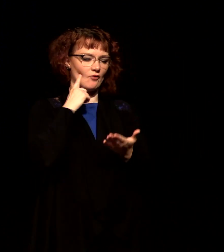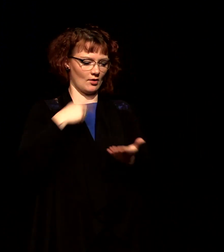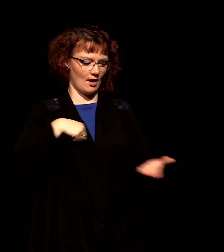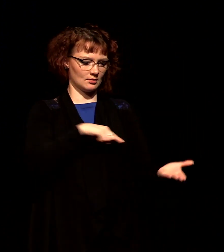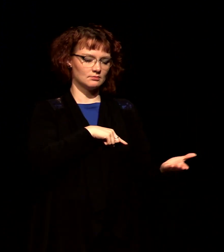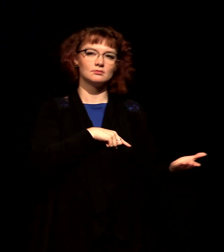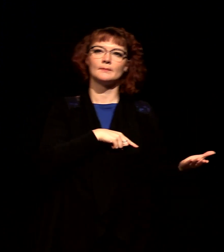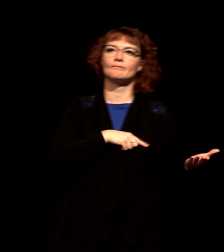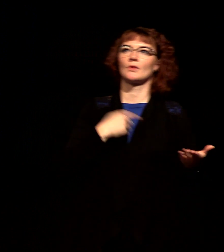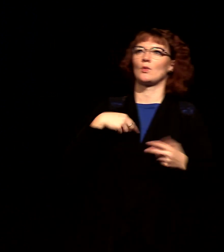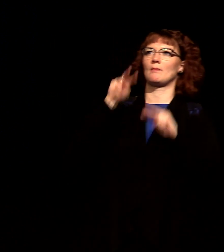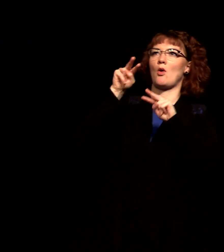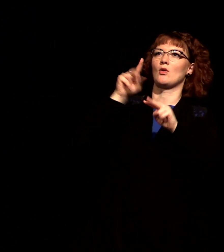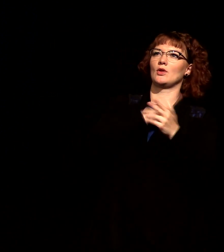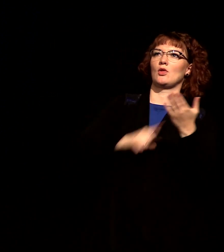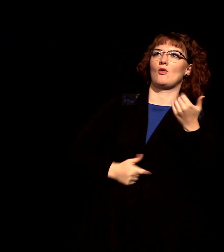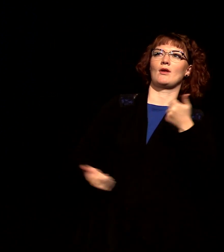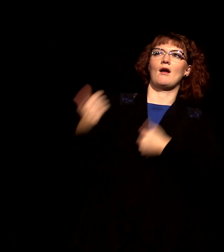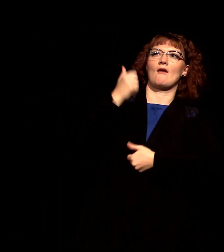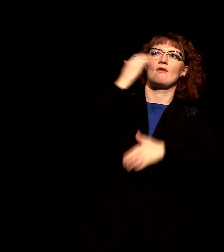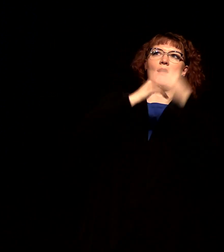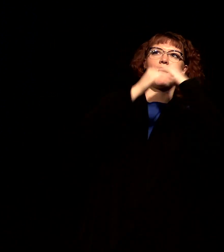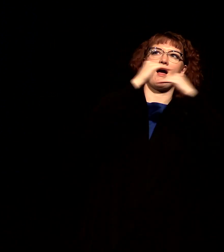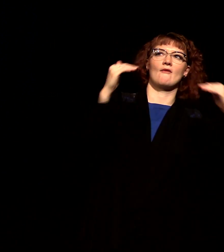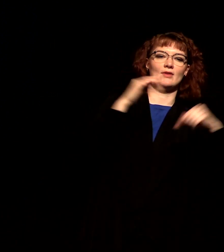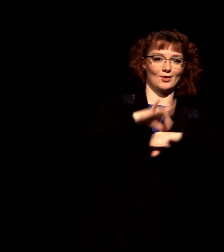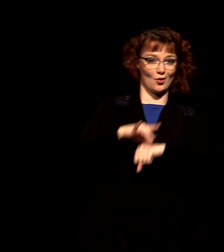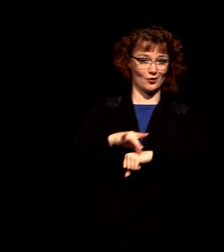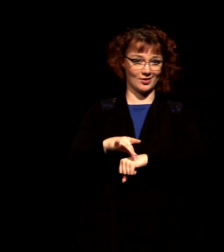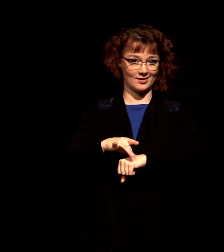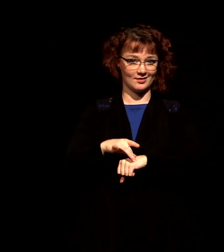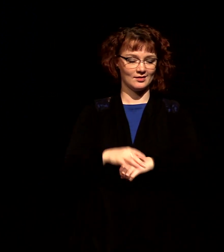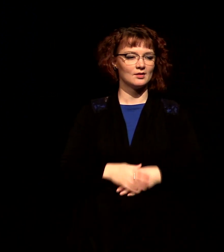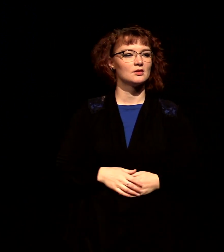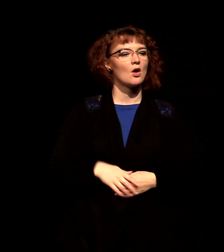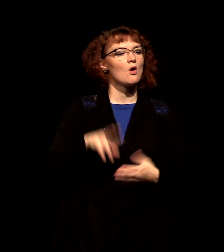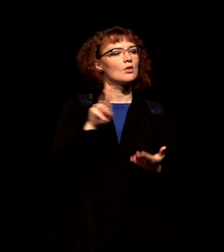behold the Lord of heaven and earth. The psalm transitions in